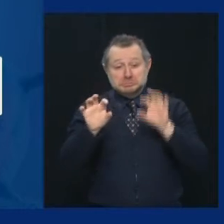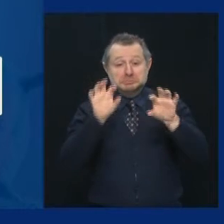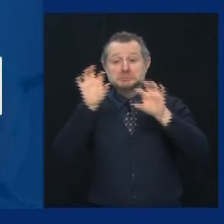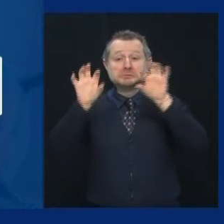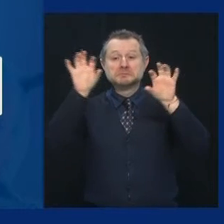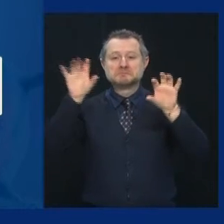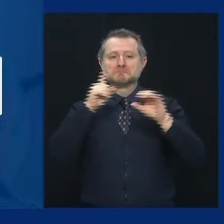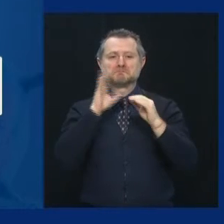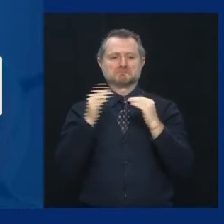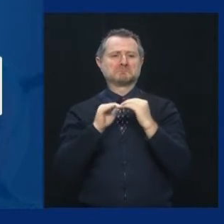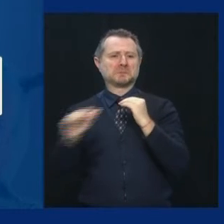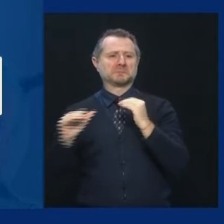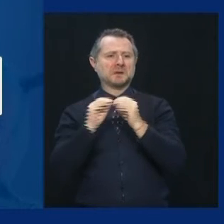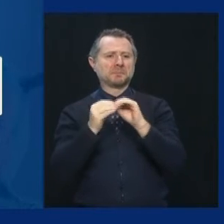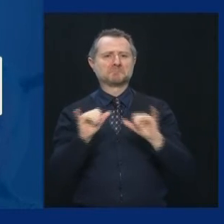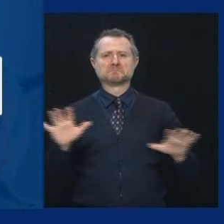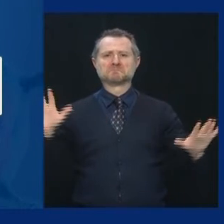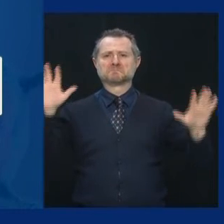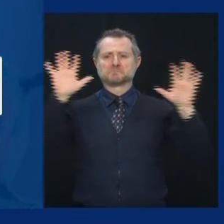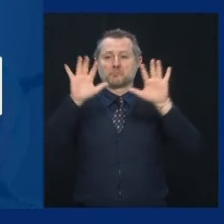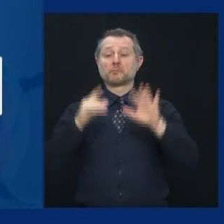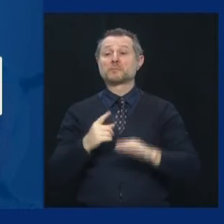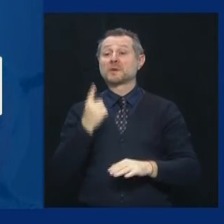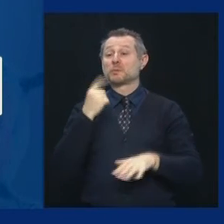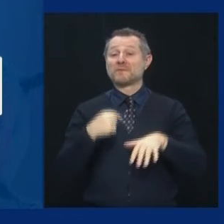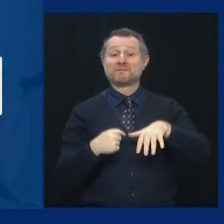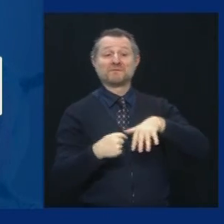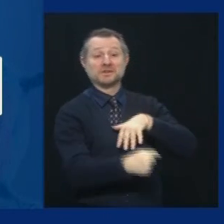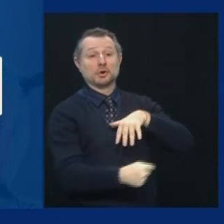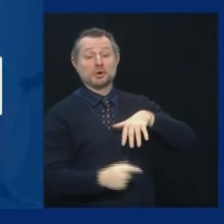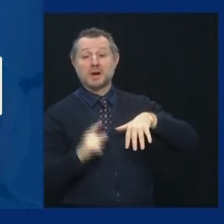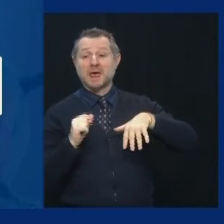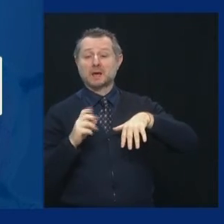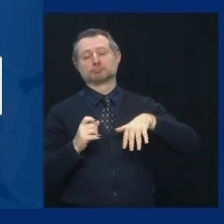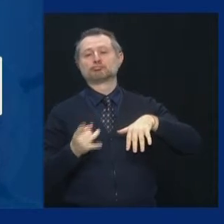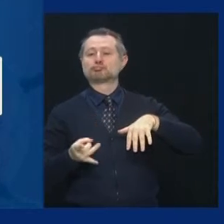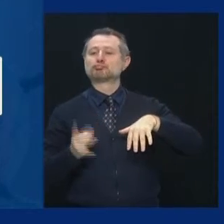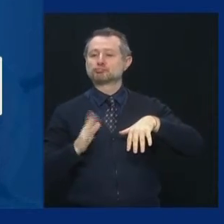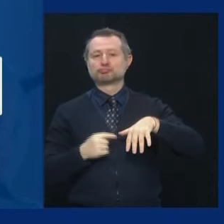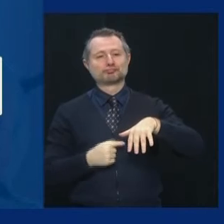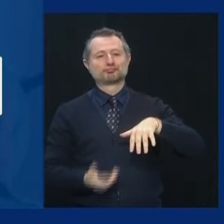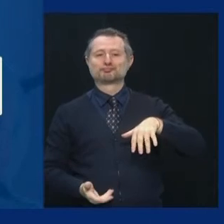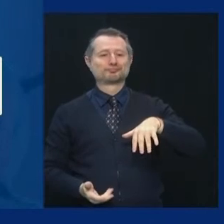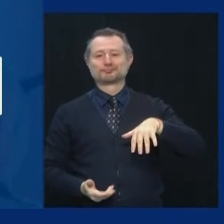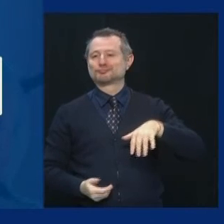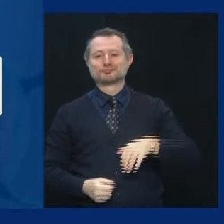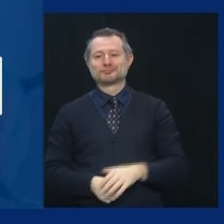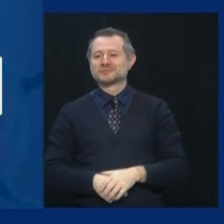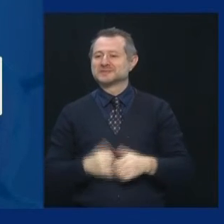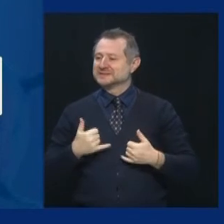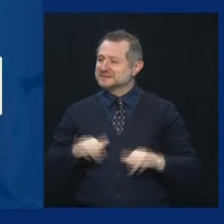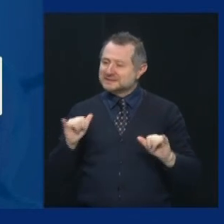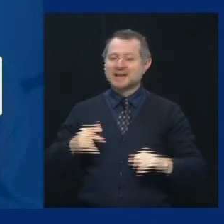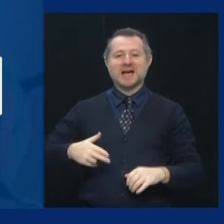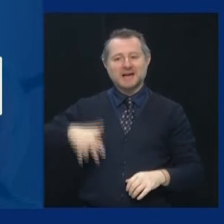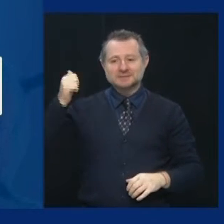THERE'S NO CHANGE IN THE REGIONAL ALLOCATION.